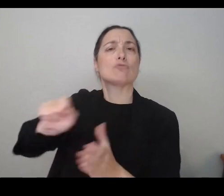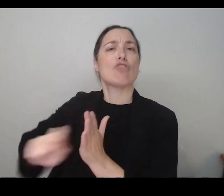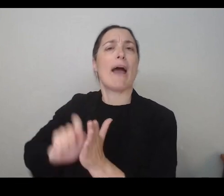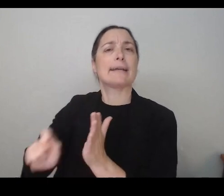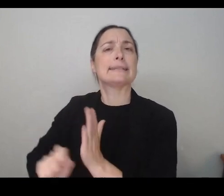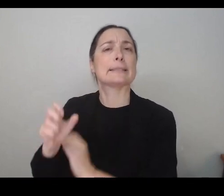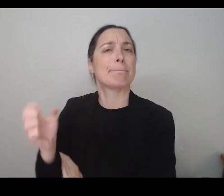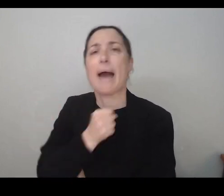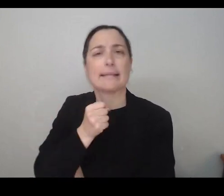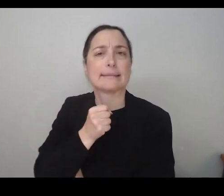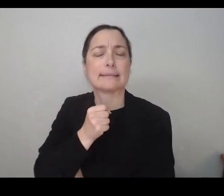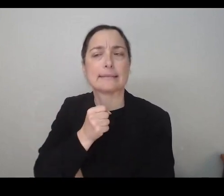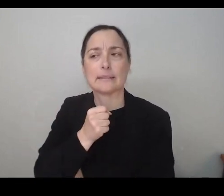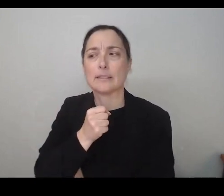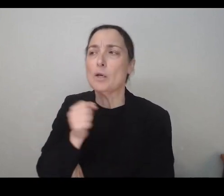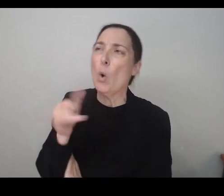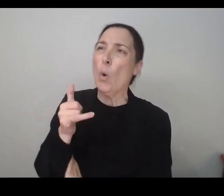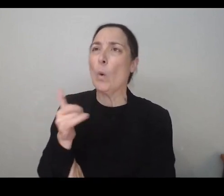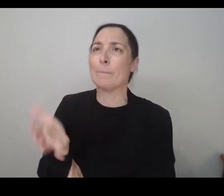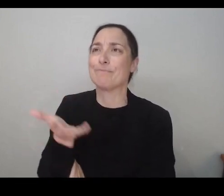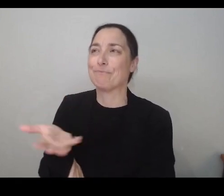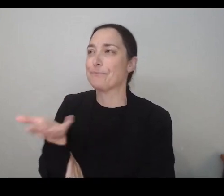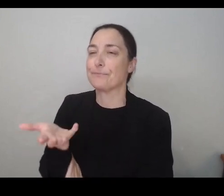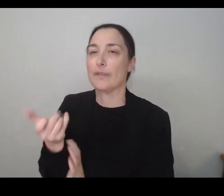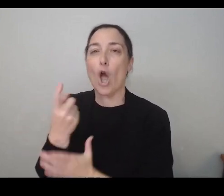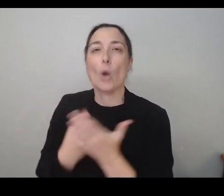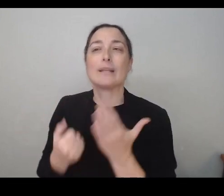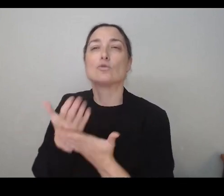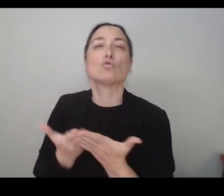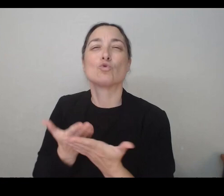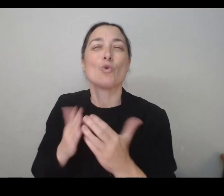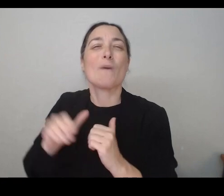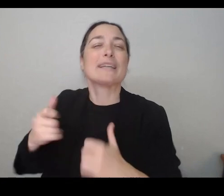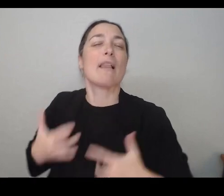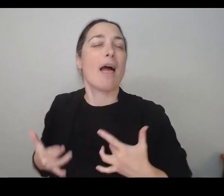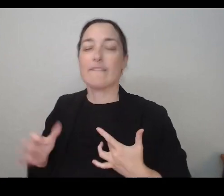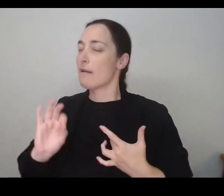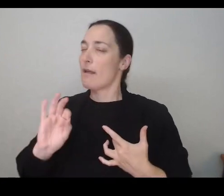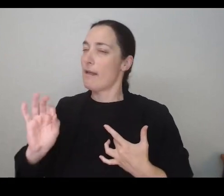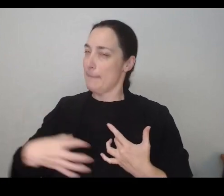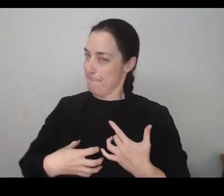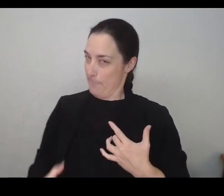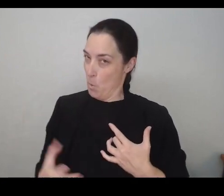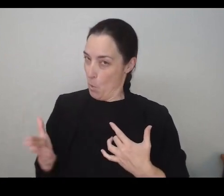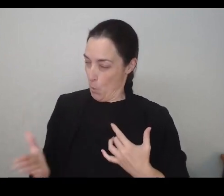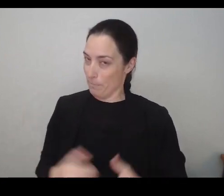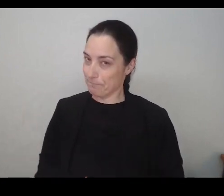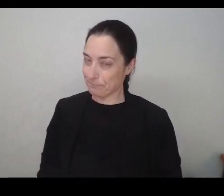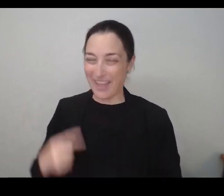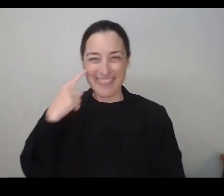as a reservoir of anecdotes, stories about his life. It's more than that. It's more than that. So it's the reason I think it's quite difficult